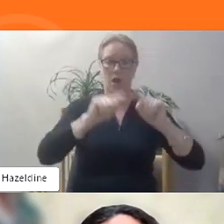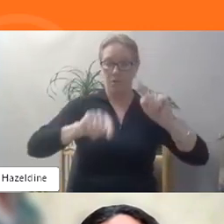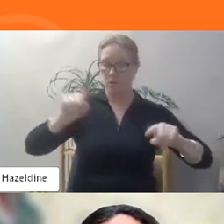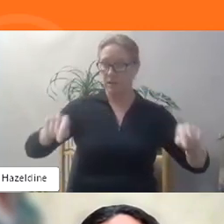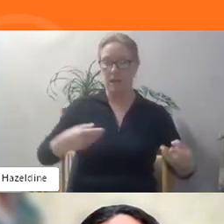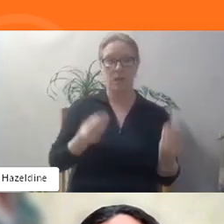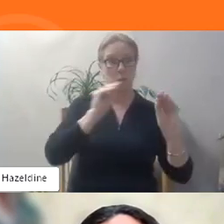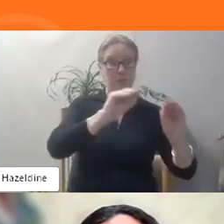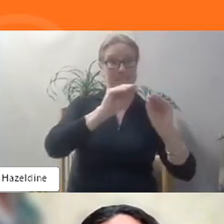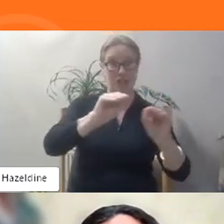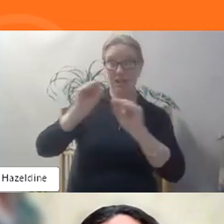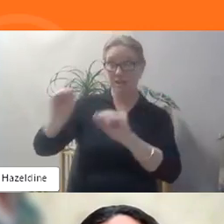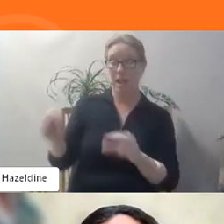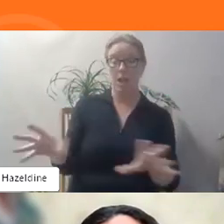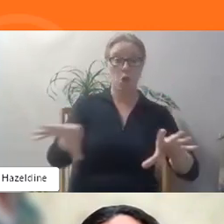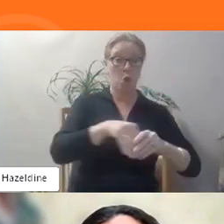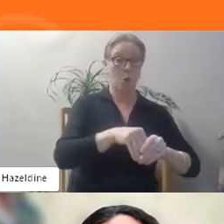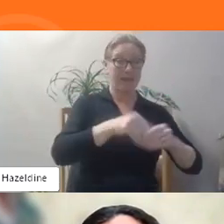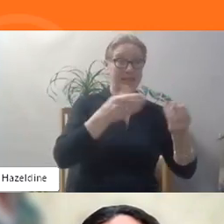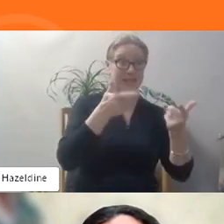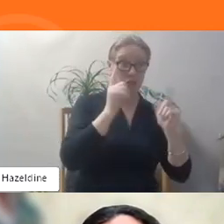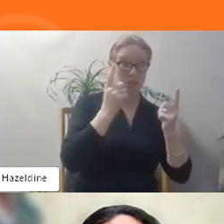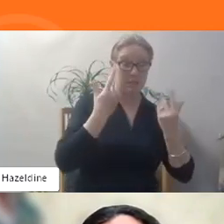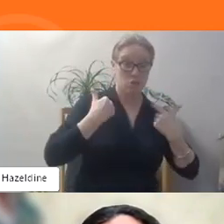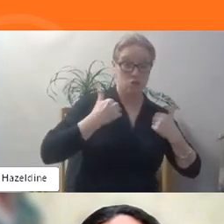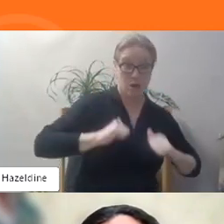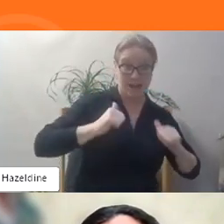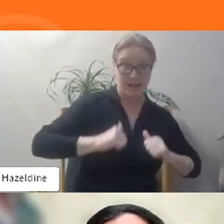teachers in training, to effectively teach literacy and numeracy using